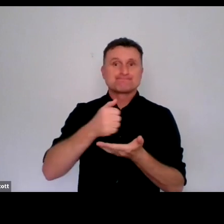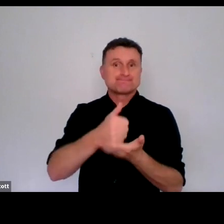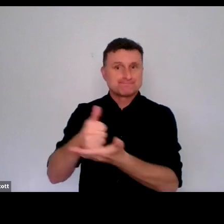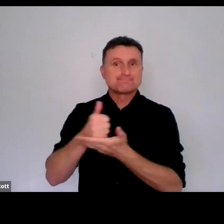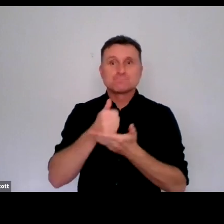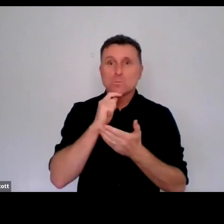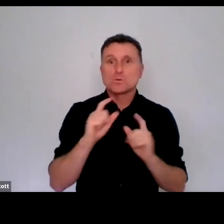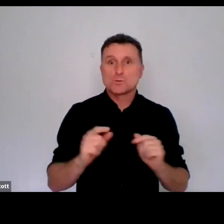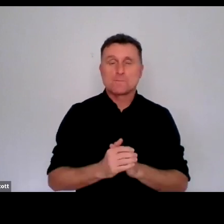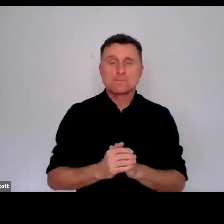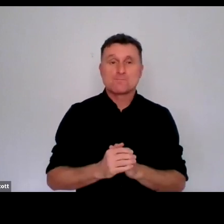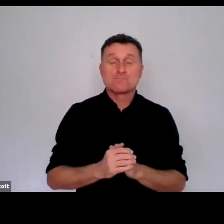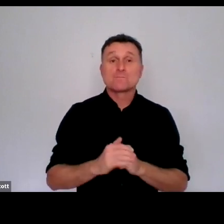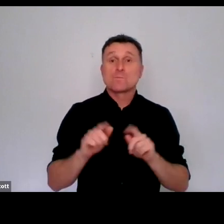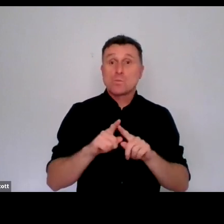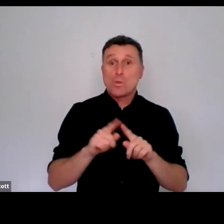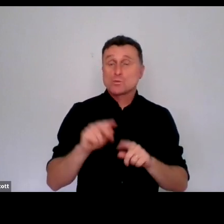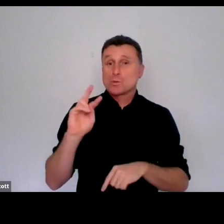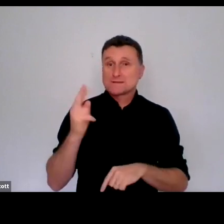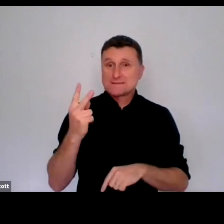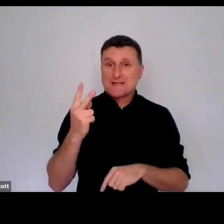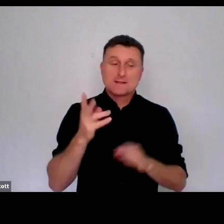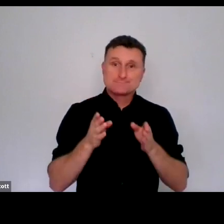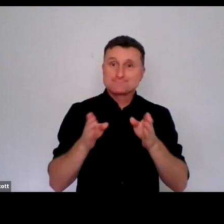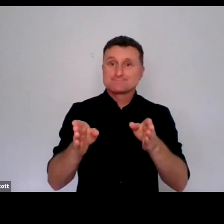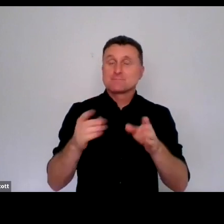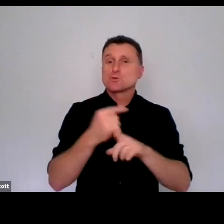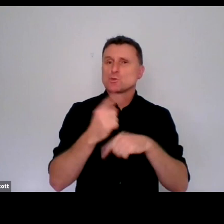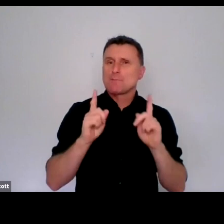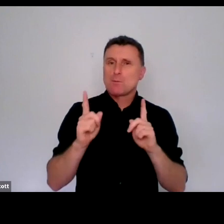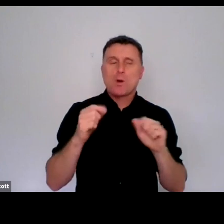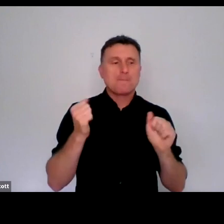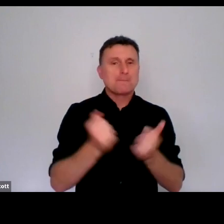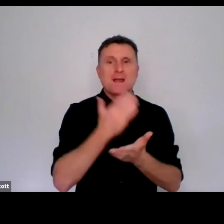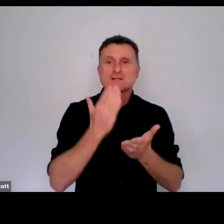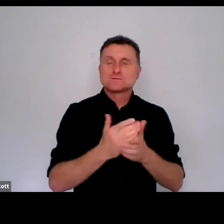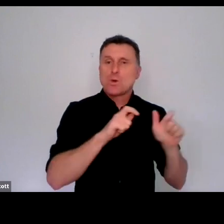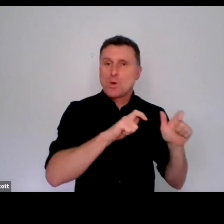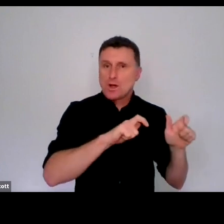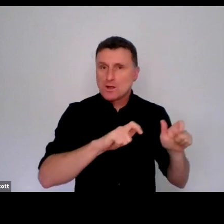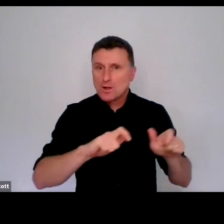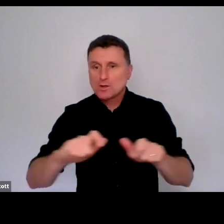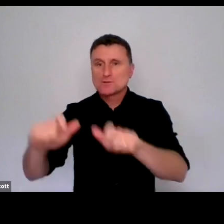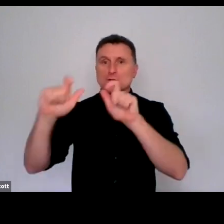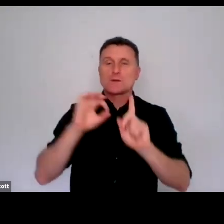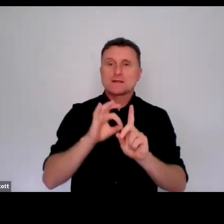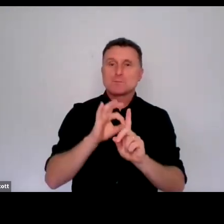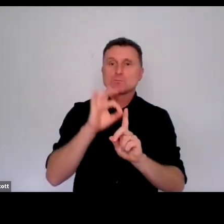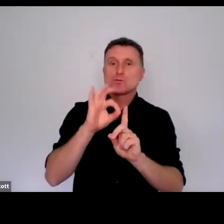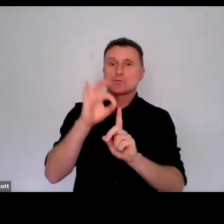The second platform I touched on is about ensuring continuity and improvement of disability support services